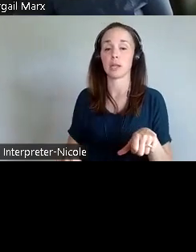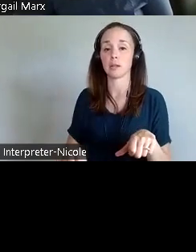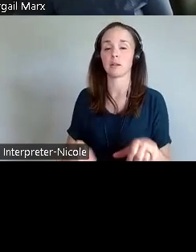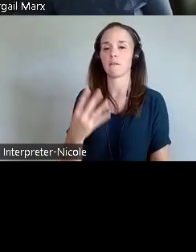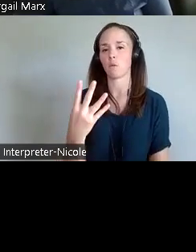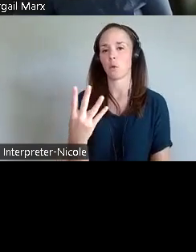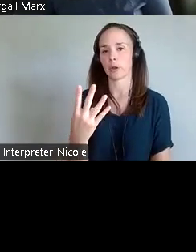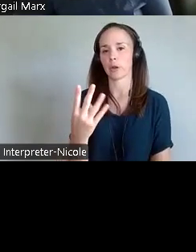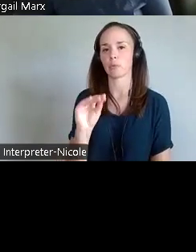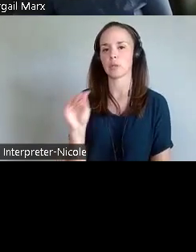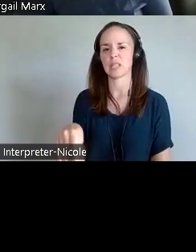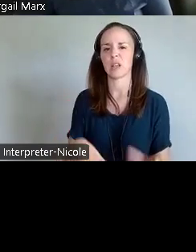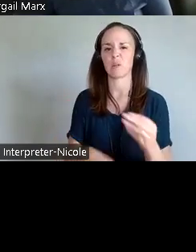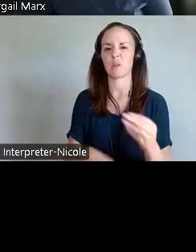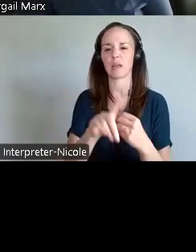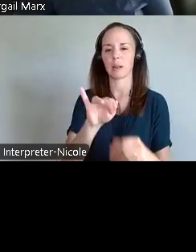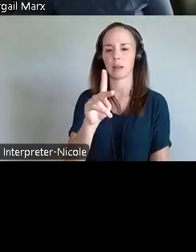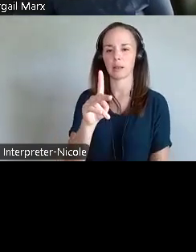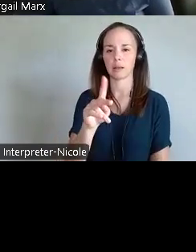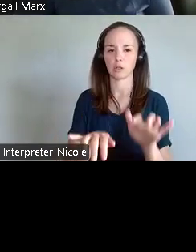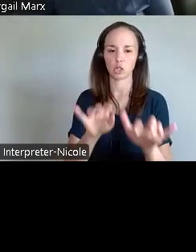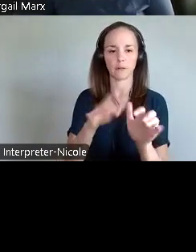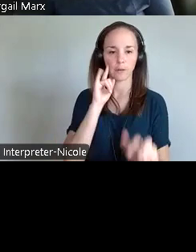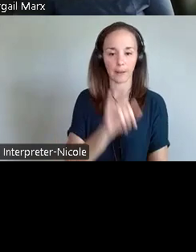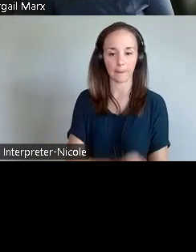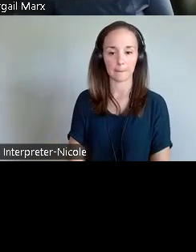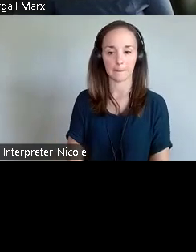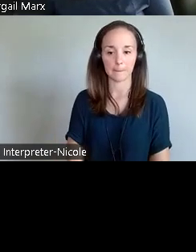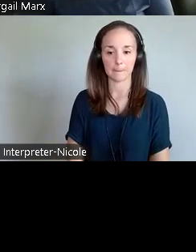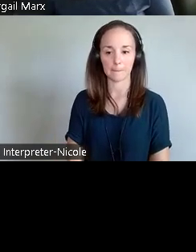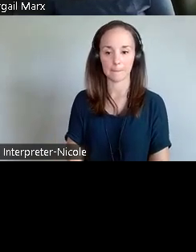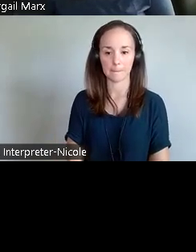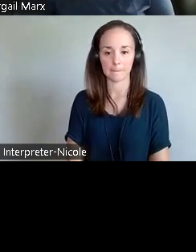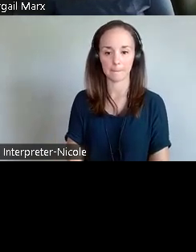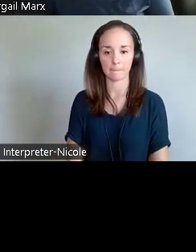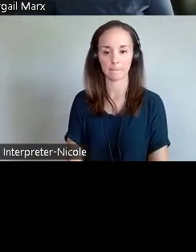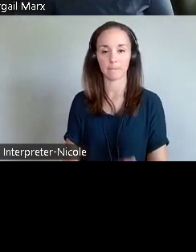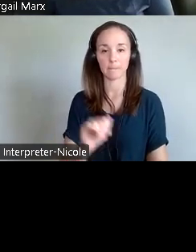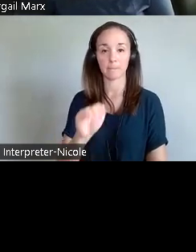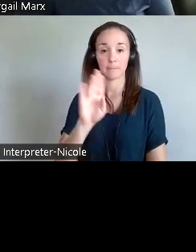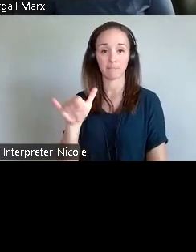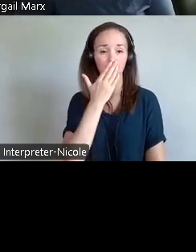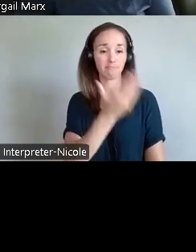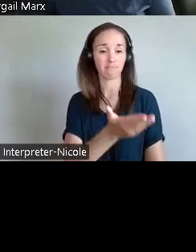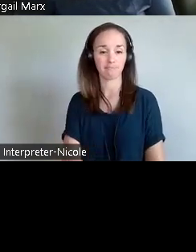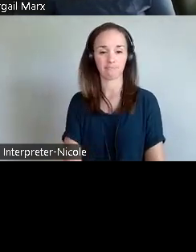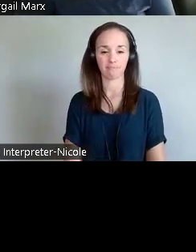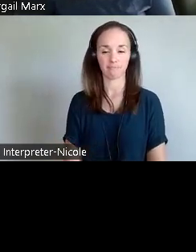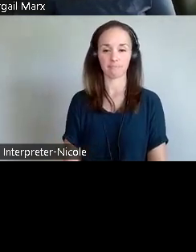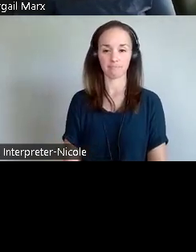put a link in the chat. >> Abby: Thank you.